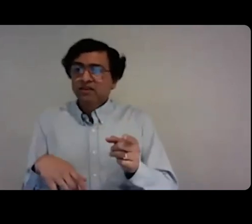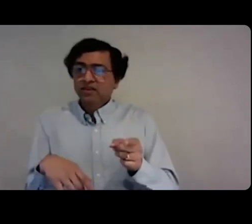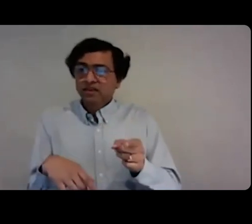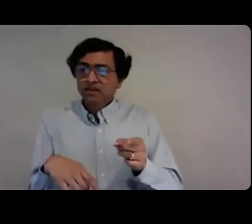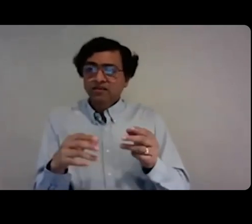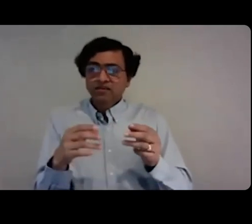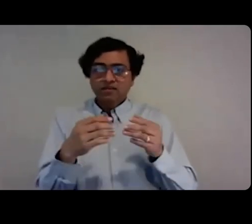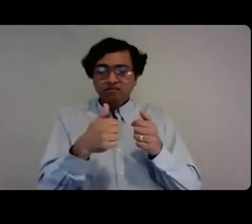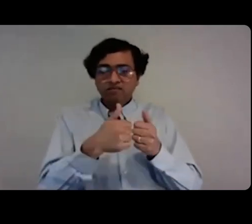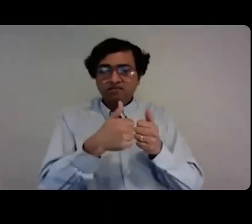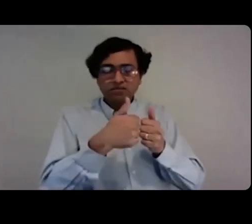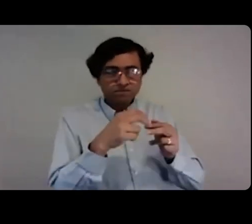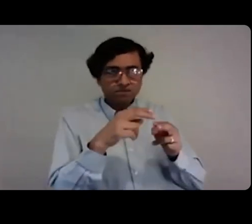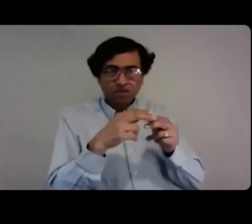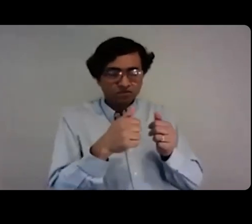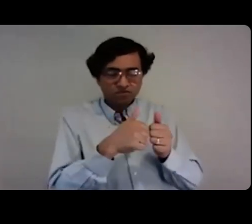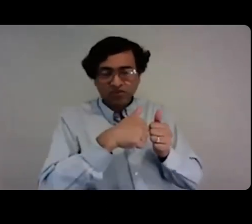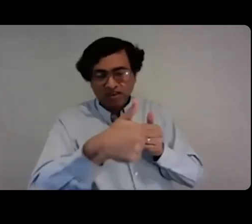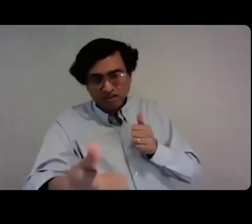Looking at what happens with speech and what happens with